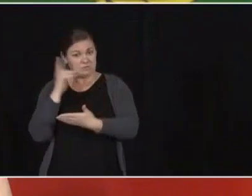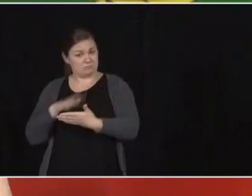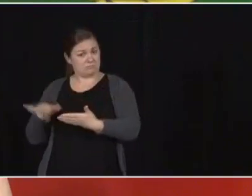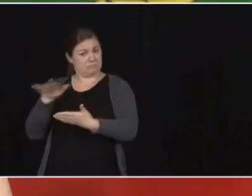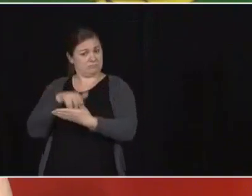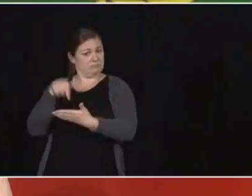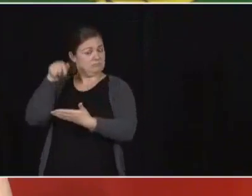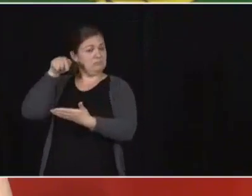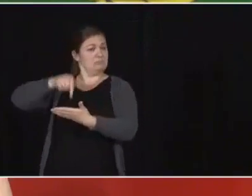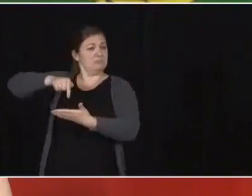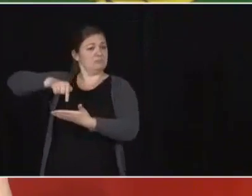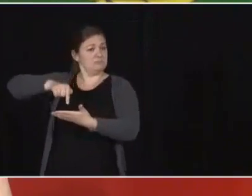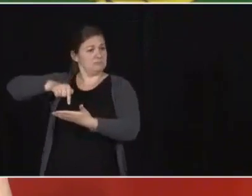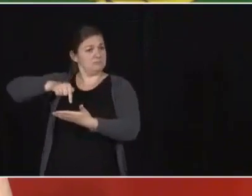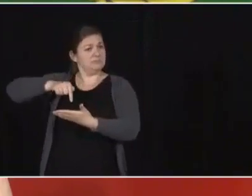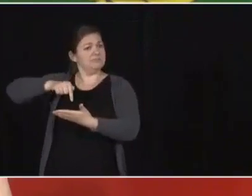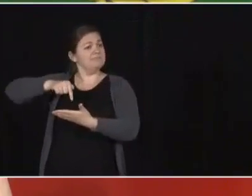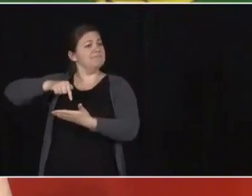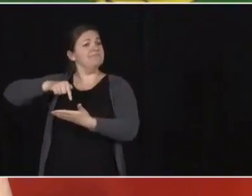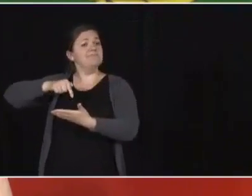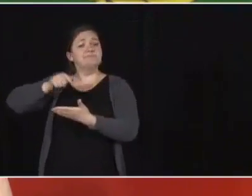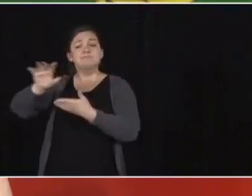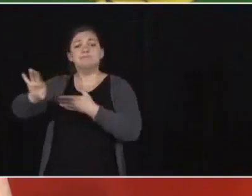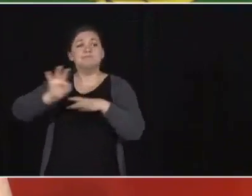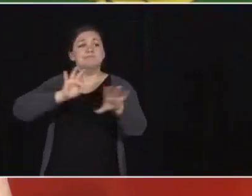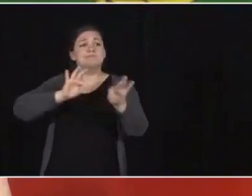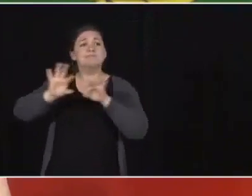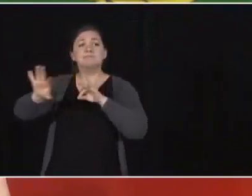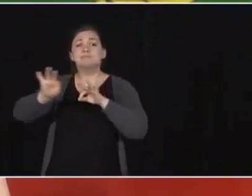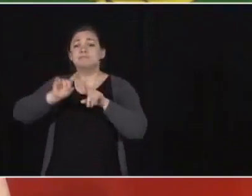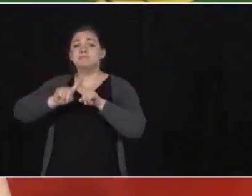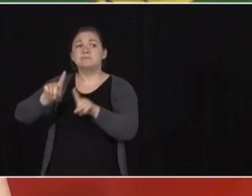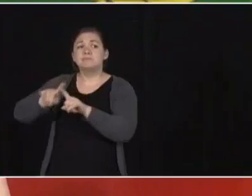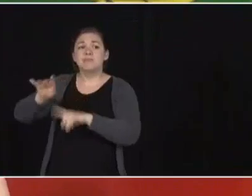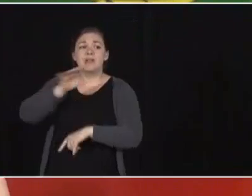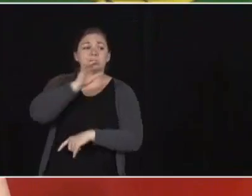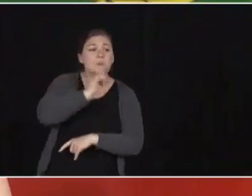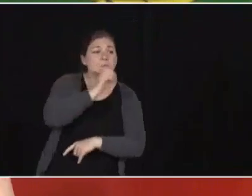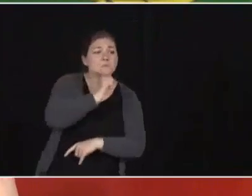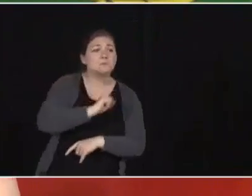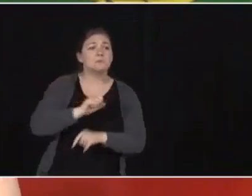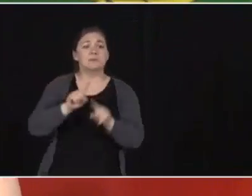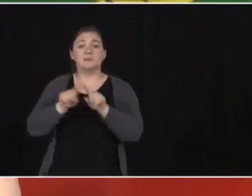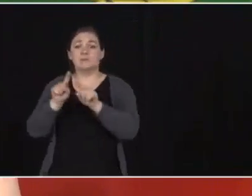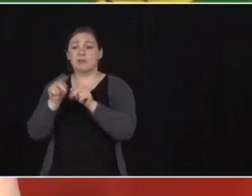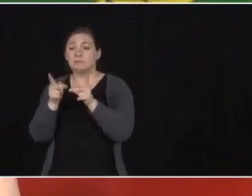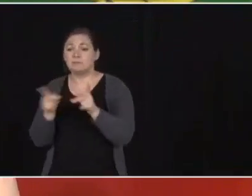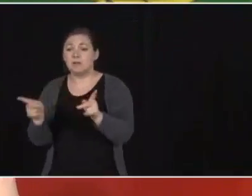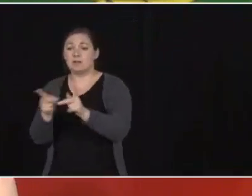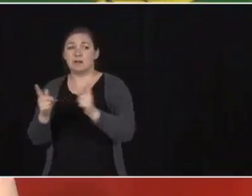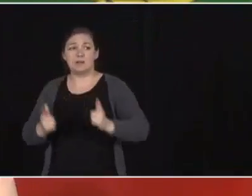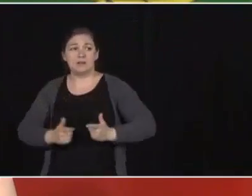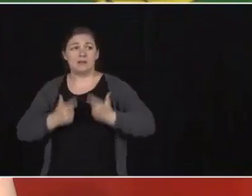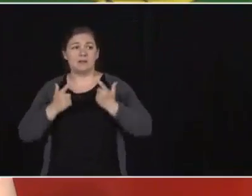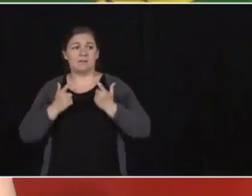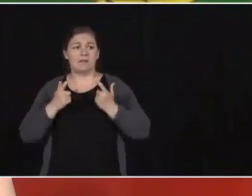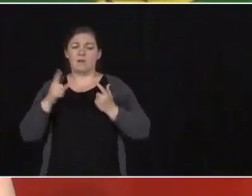Using the Ontario public health studies is sampling across different demographics. How is that being done? Where are these blood samples coming from.